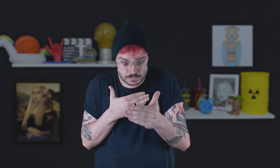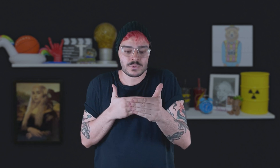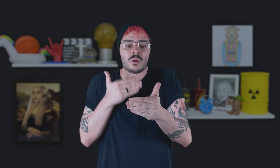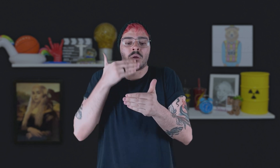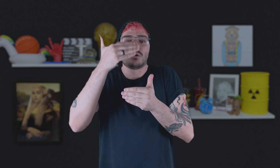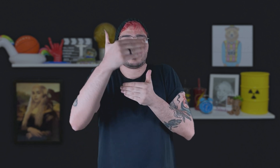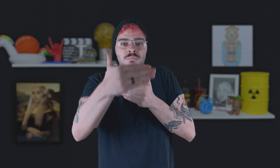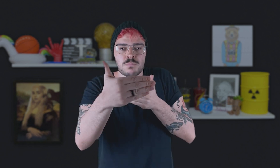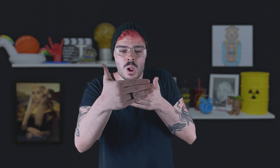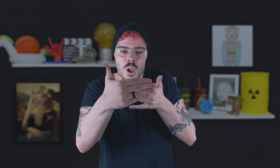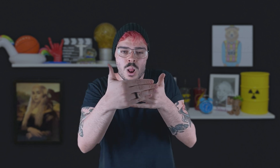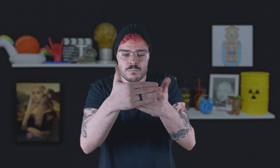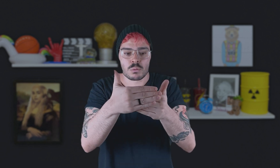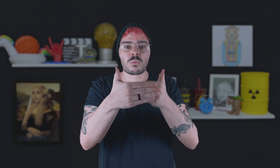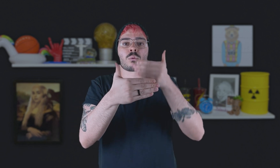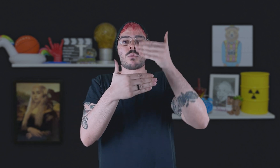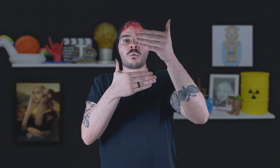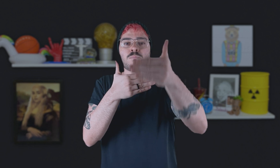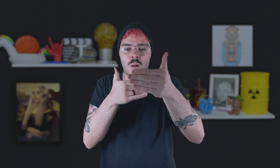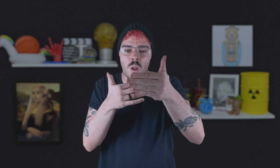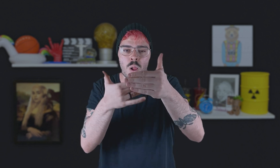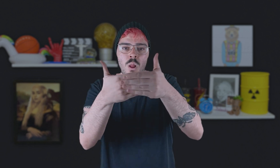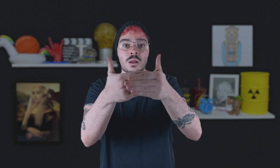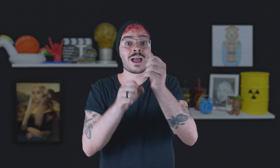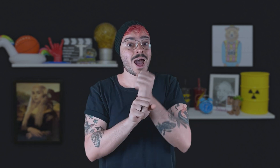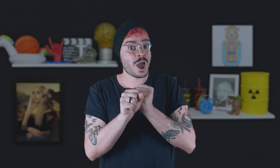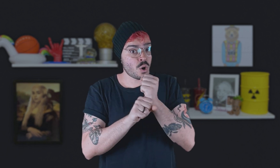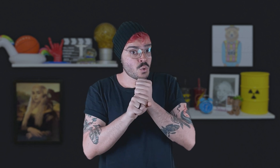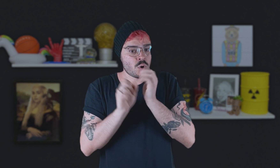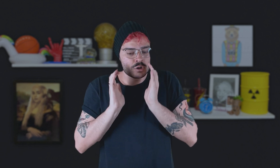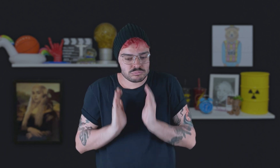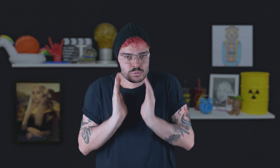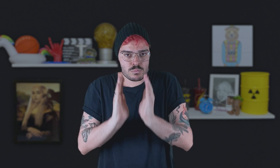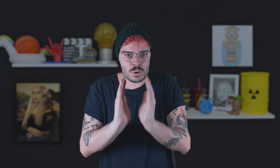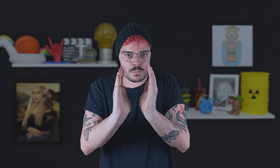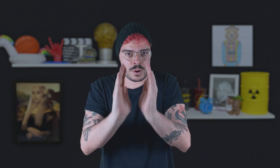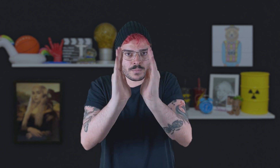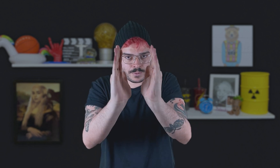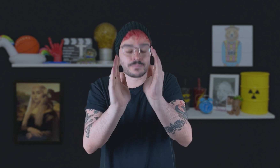in chronological order, okay?